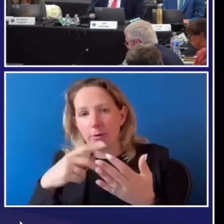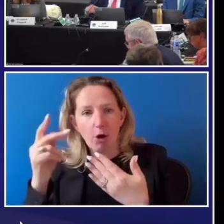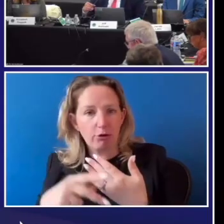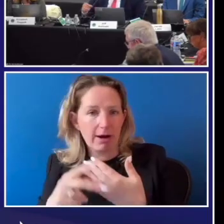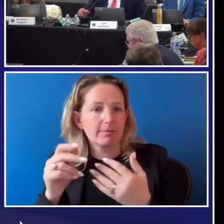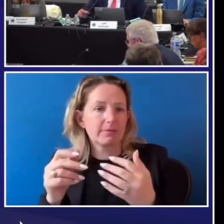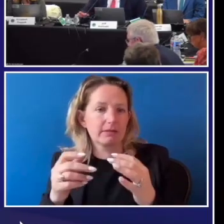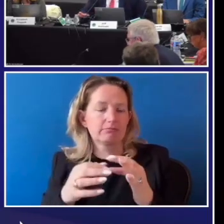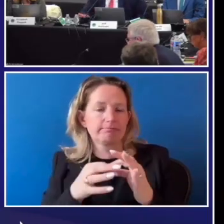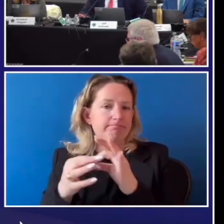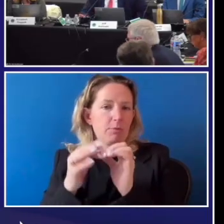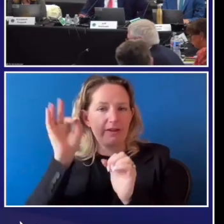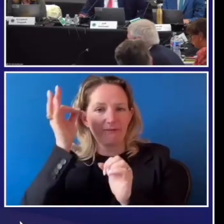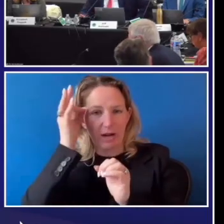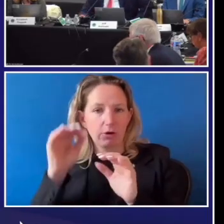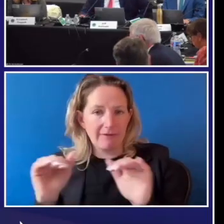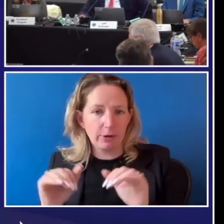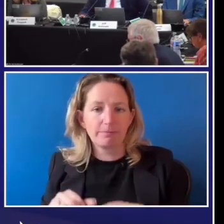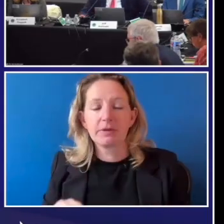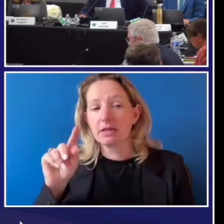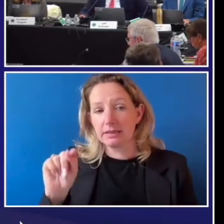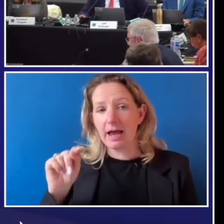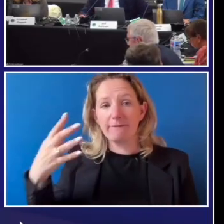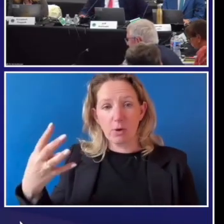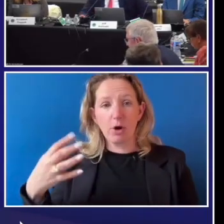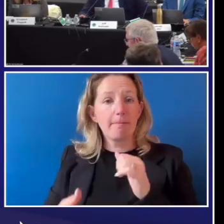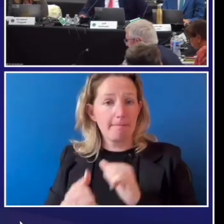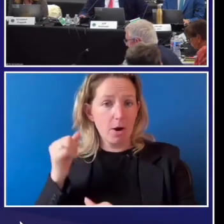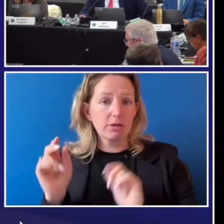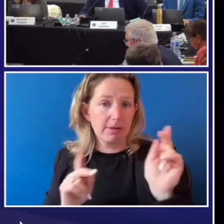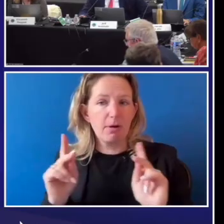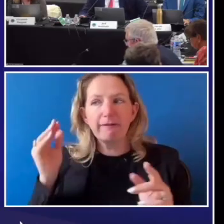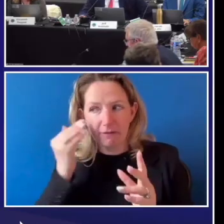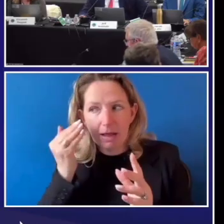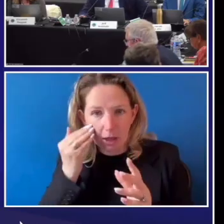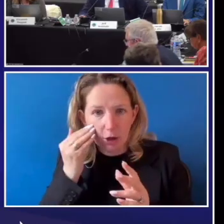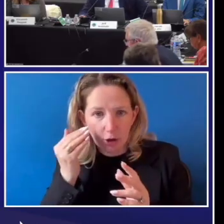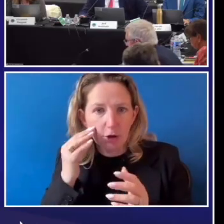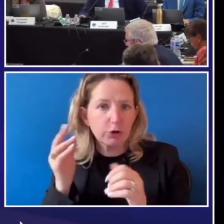So title 4 is the one that most people are used, are familiar with, for institutional, but what we're